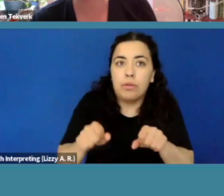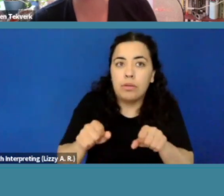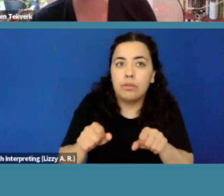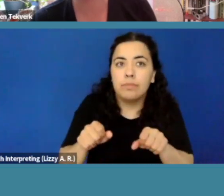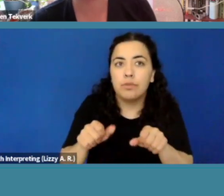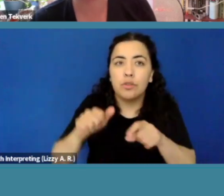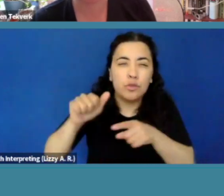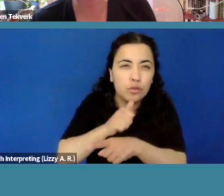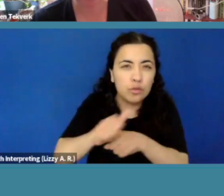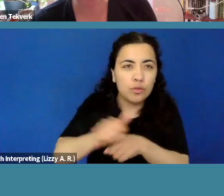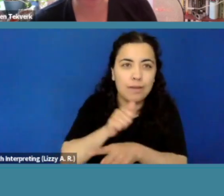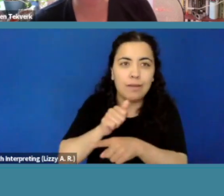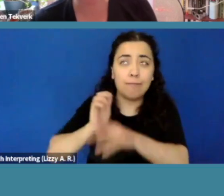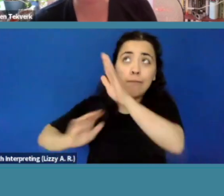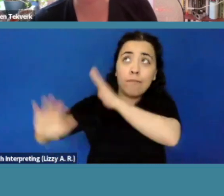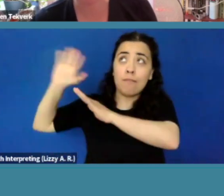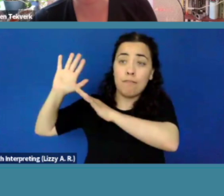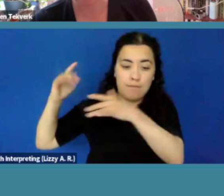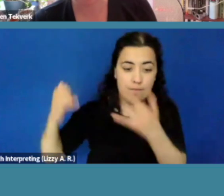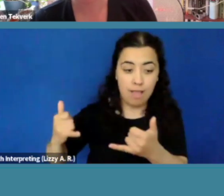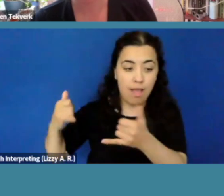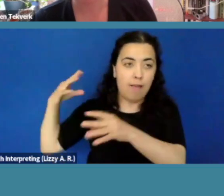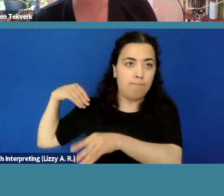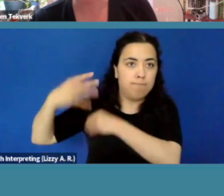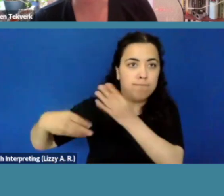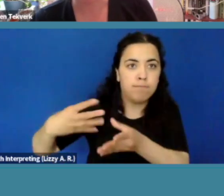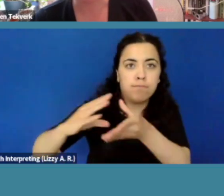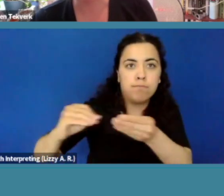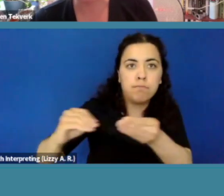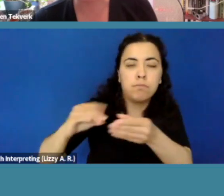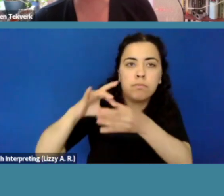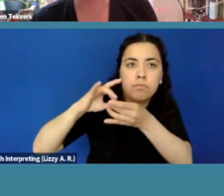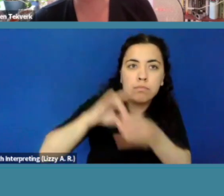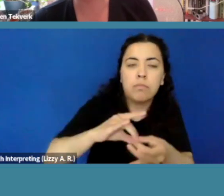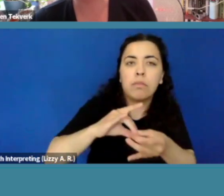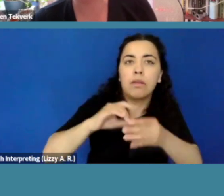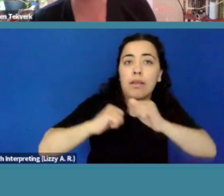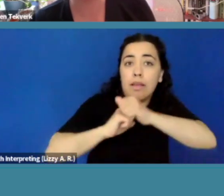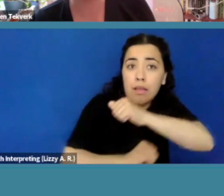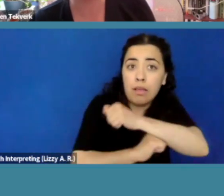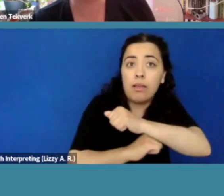in the foundations of accessibility, the better they will be able to meet